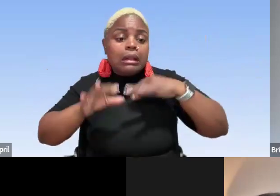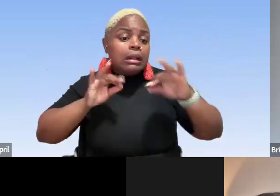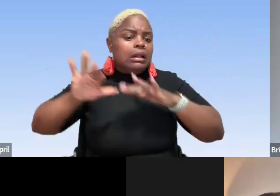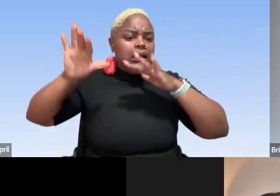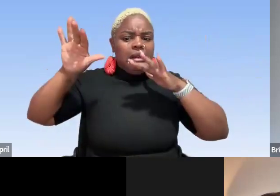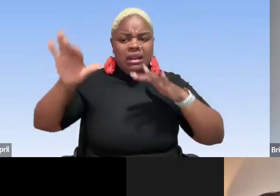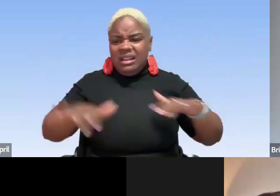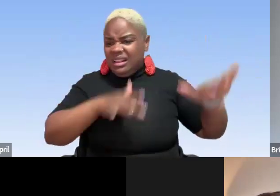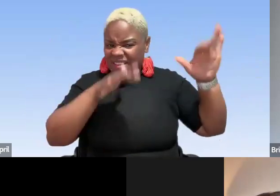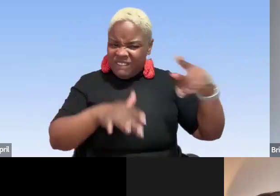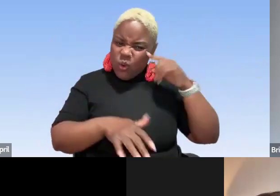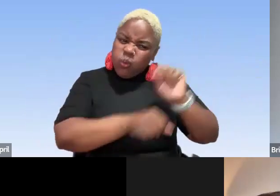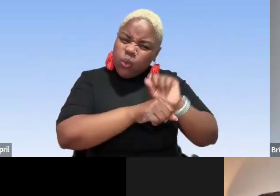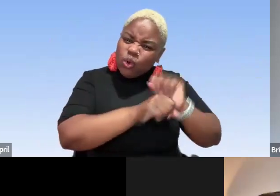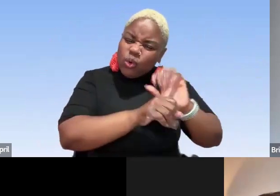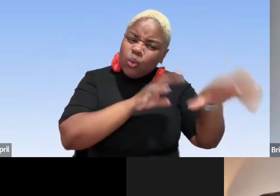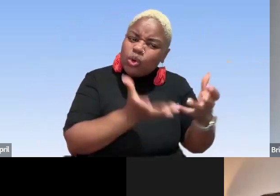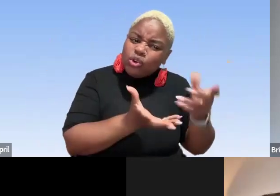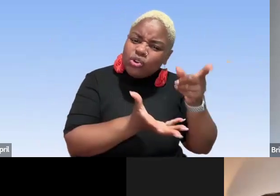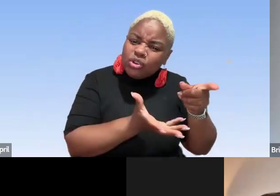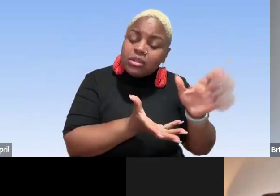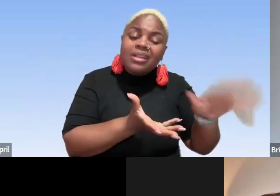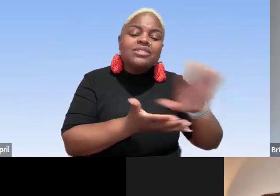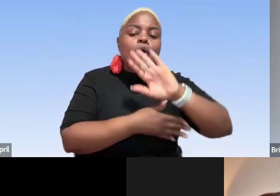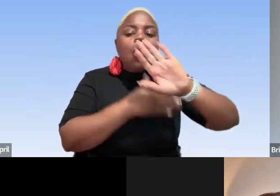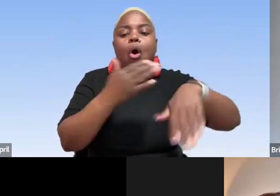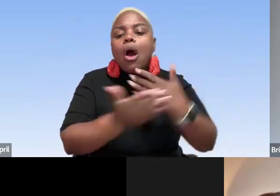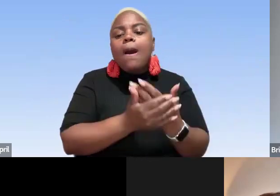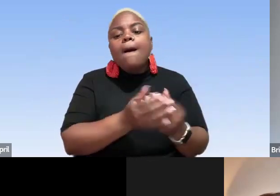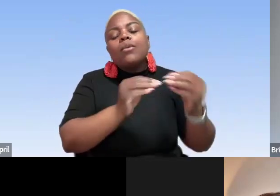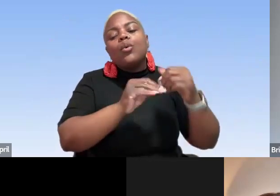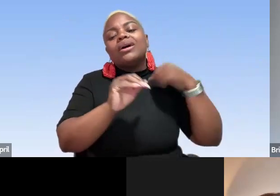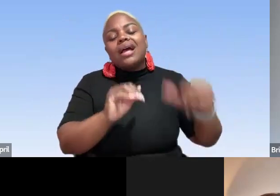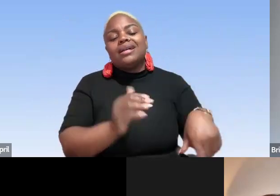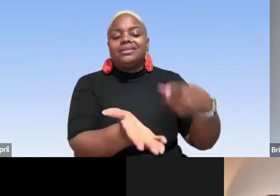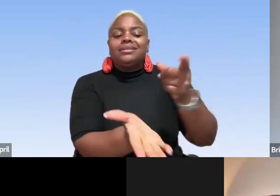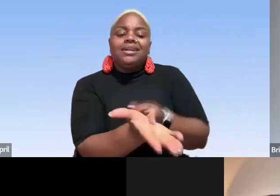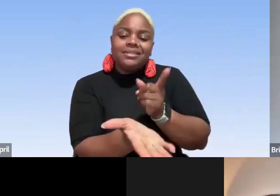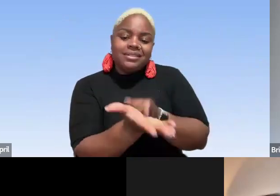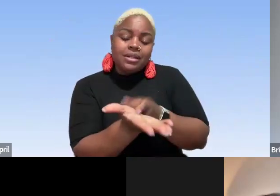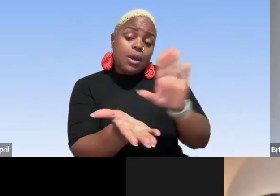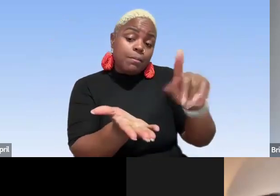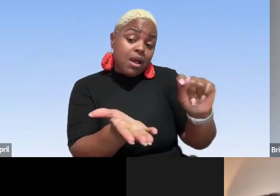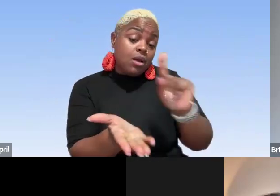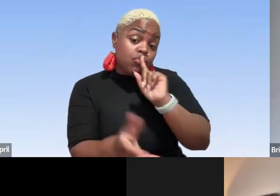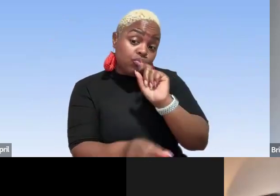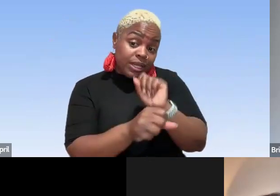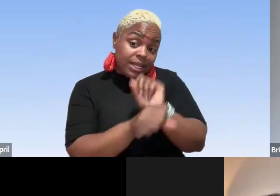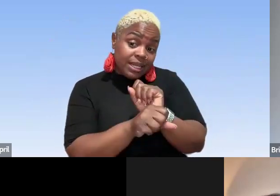Um, so, you know, there's a lot more that we could say but, um, in reality, ableism affects us all.